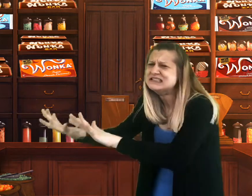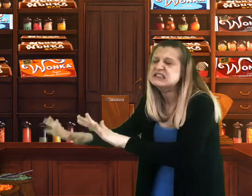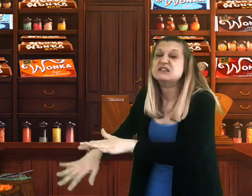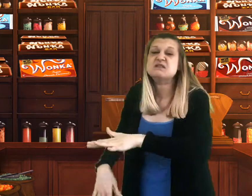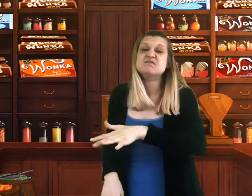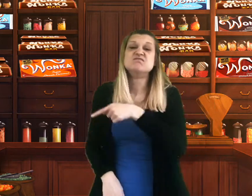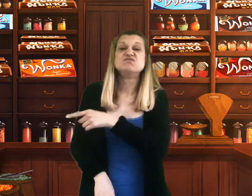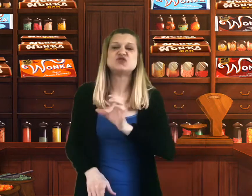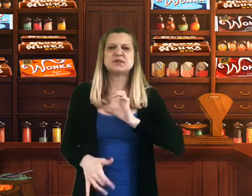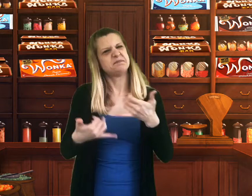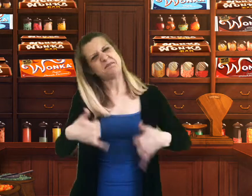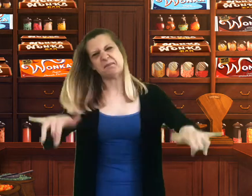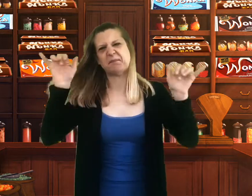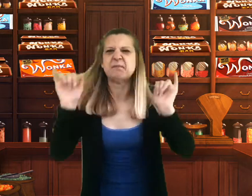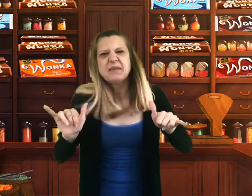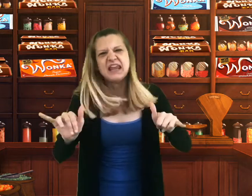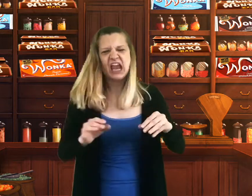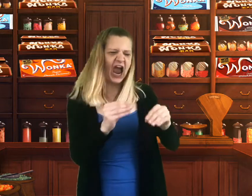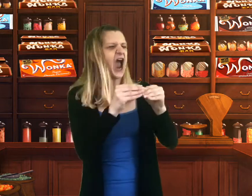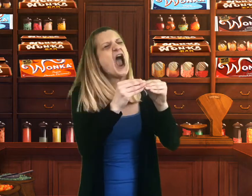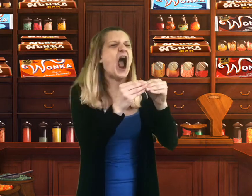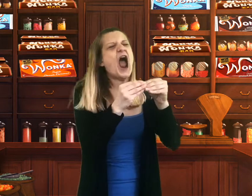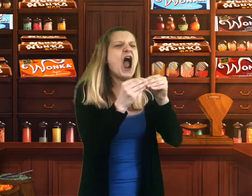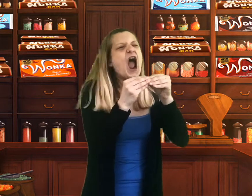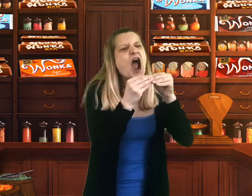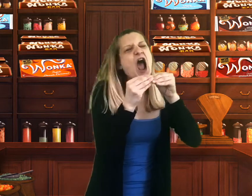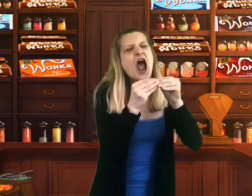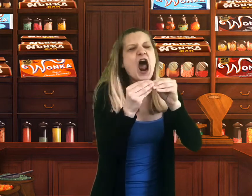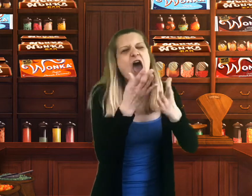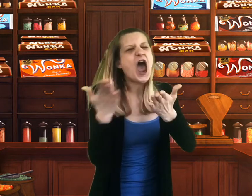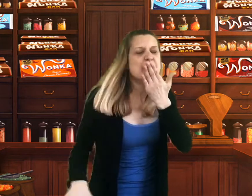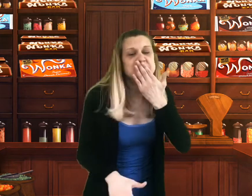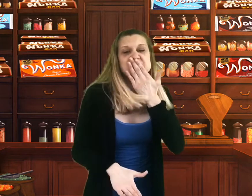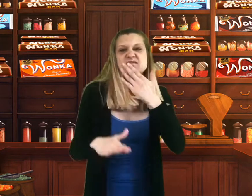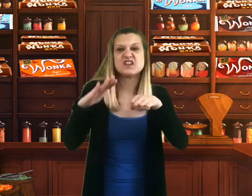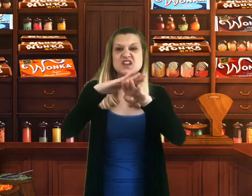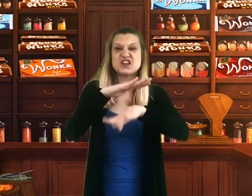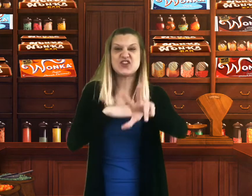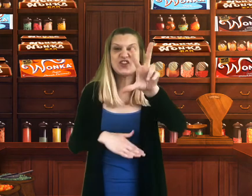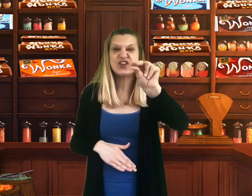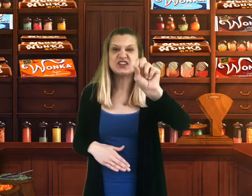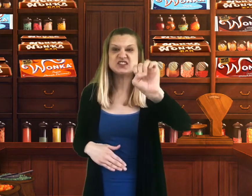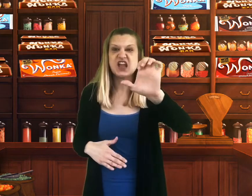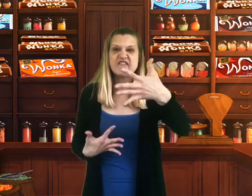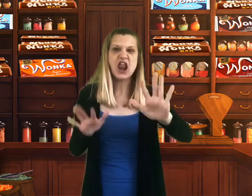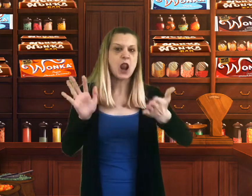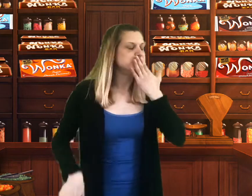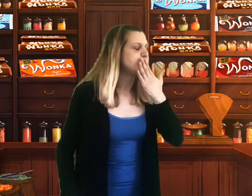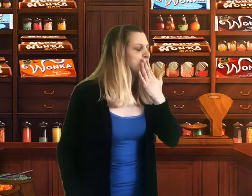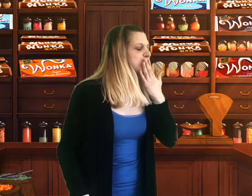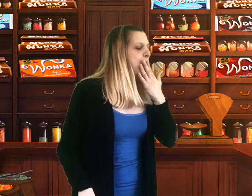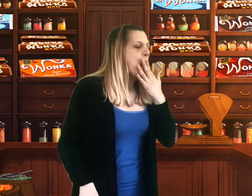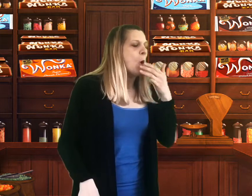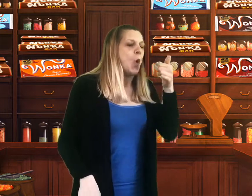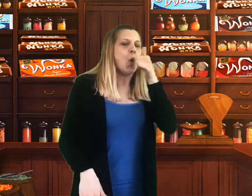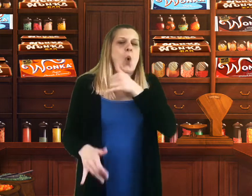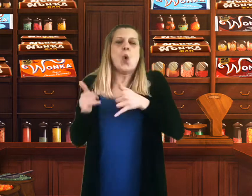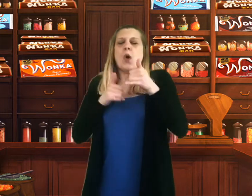Charlie went on wolfing the chocolate. He couldn’t stop. And in less than half a minute, the whole thing had disappeared down his throat.